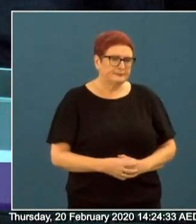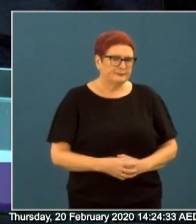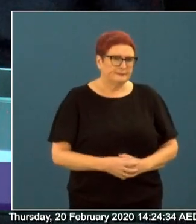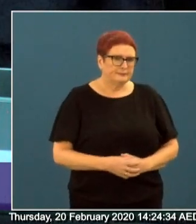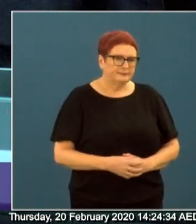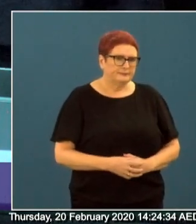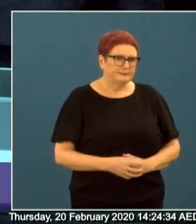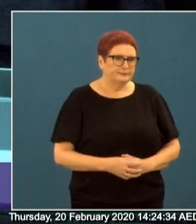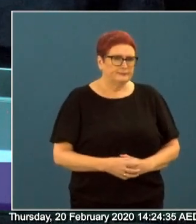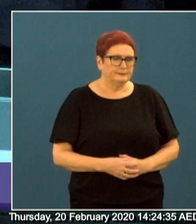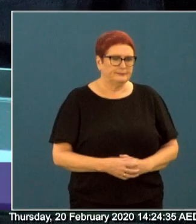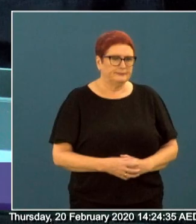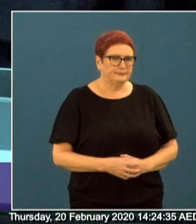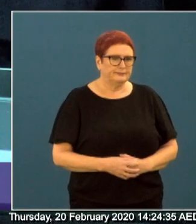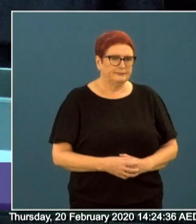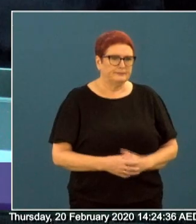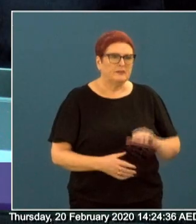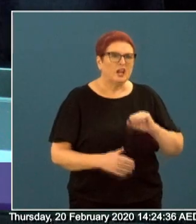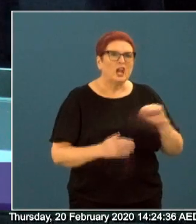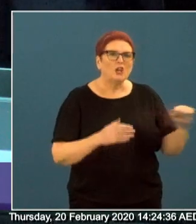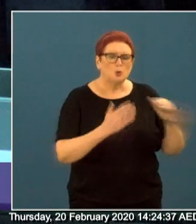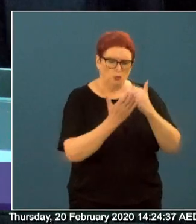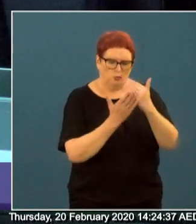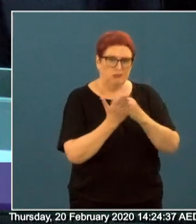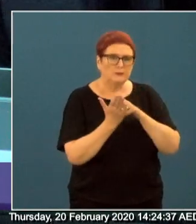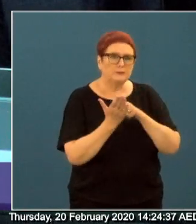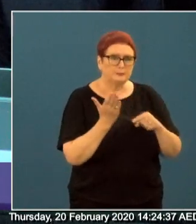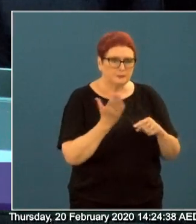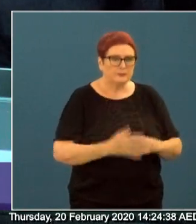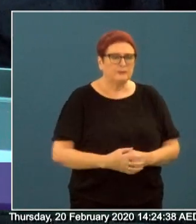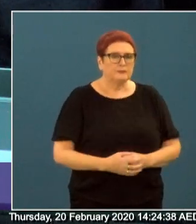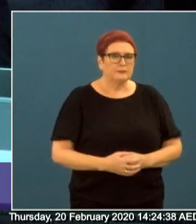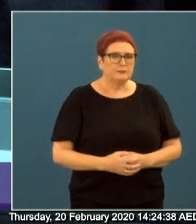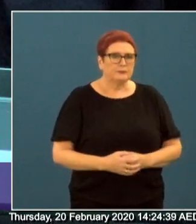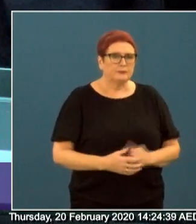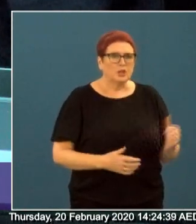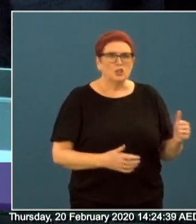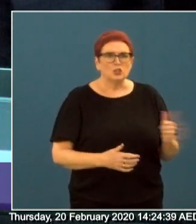in 232 — is that there needs to be a one-stop comprehensive evaluation of